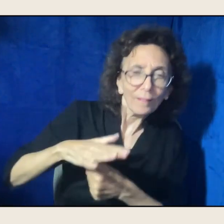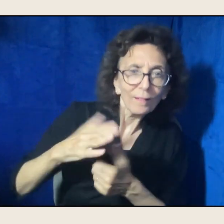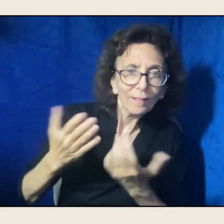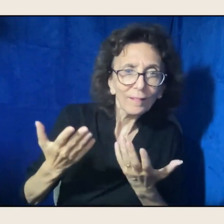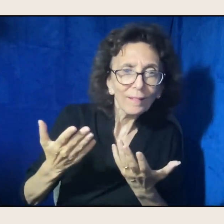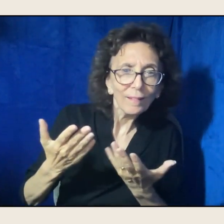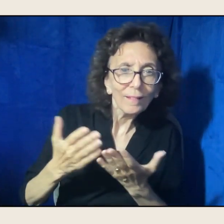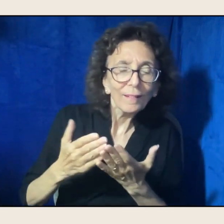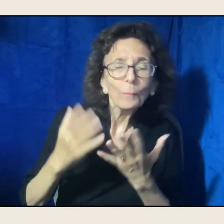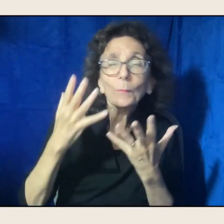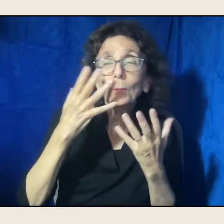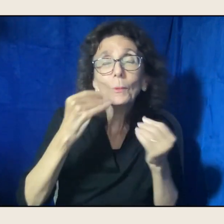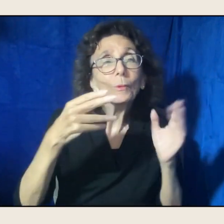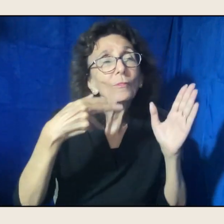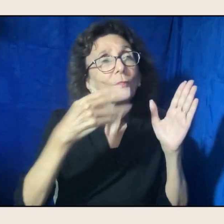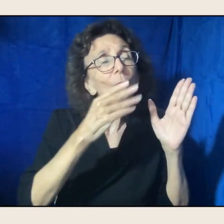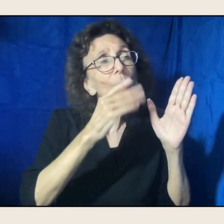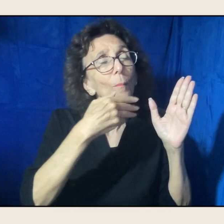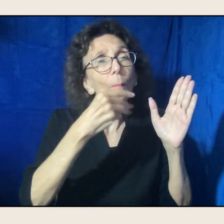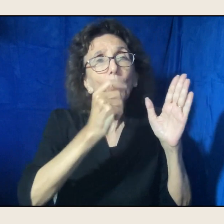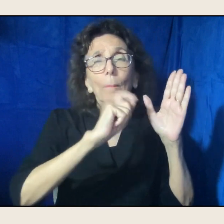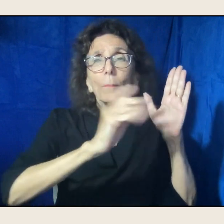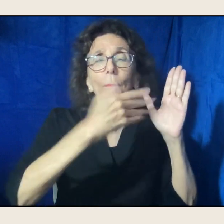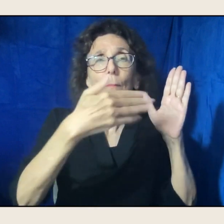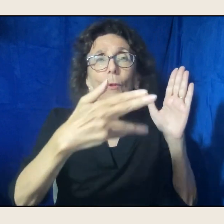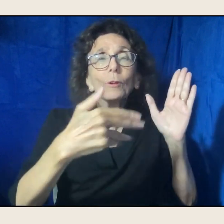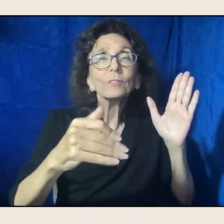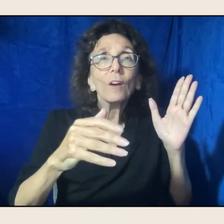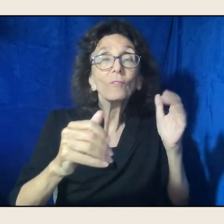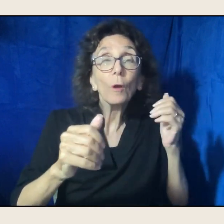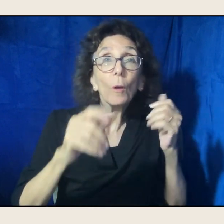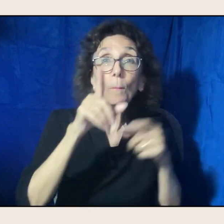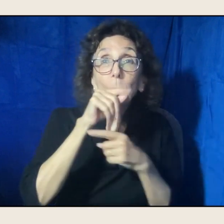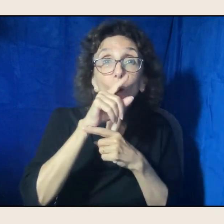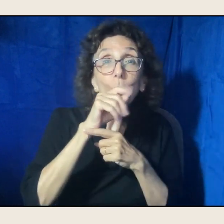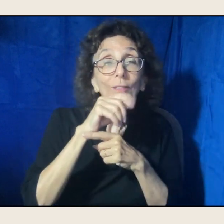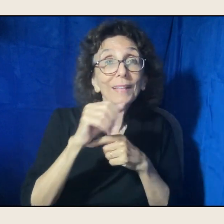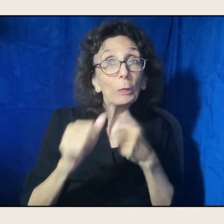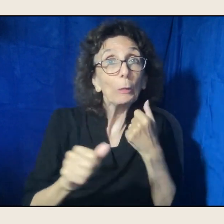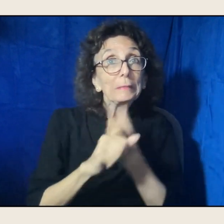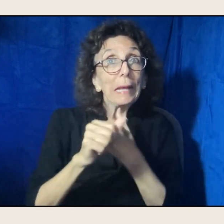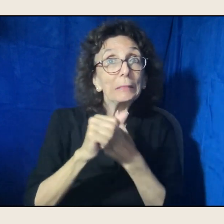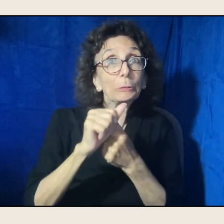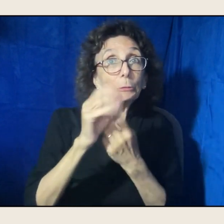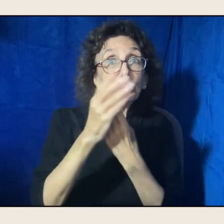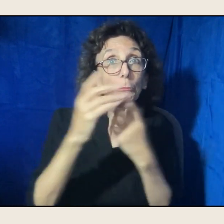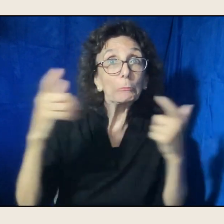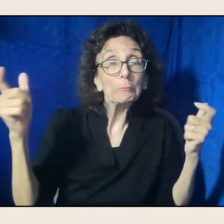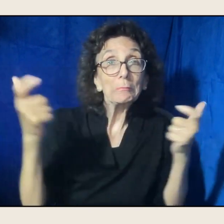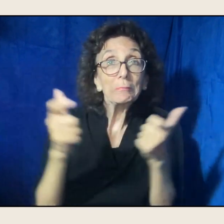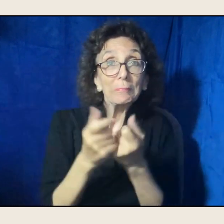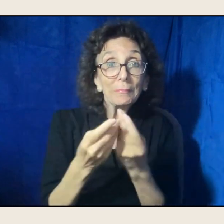of birds that are endangered and expected to become extinct because of the climate crisis